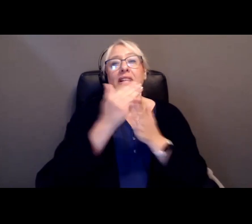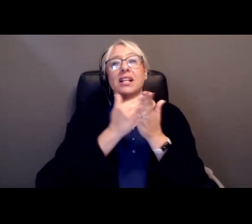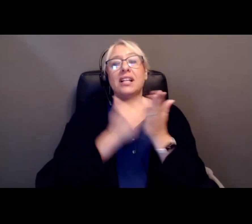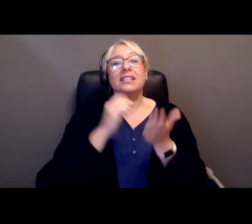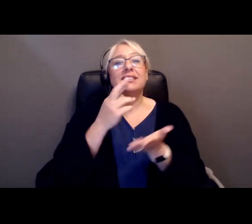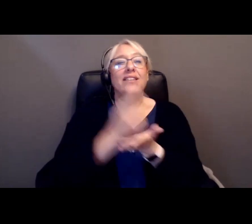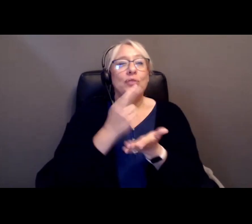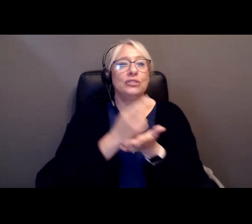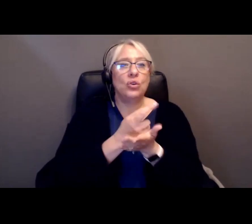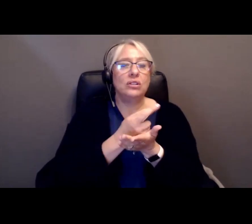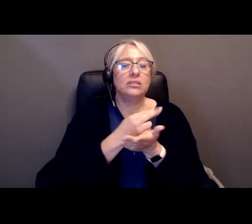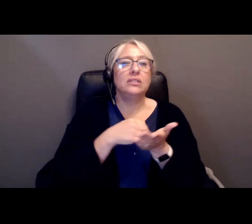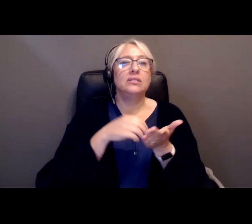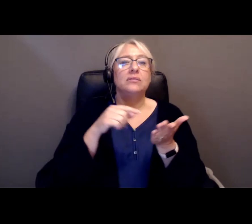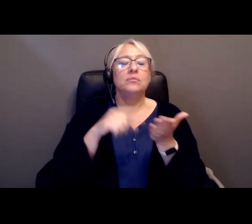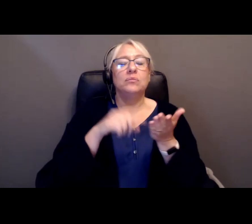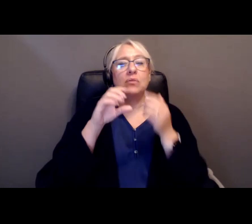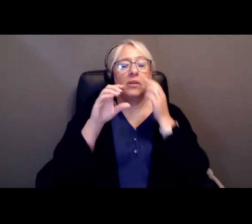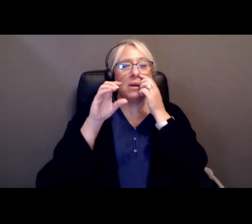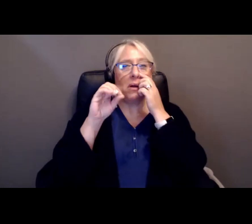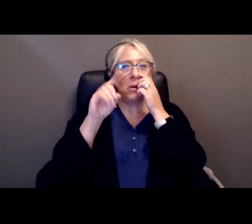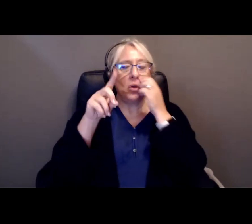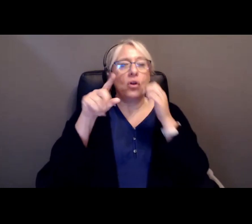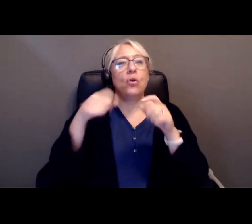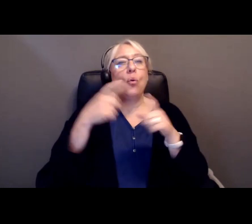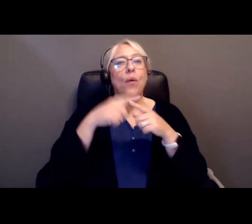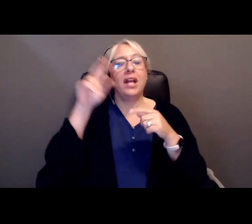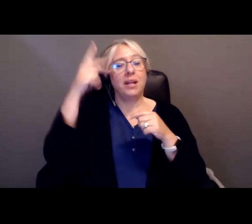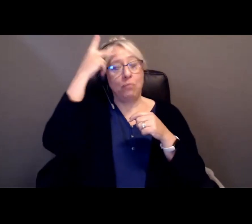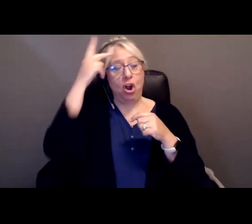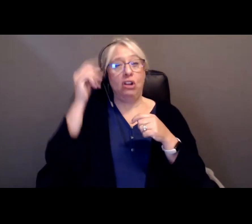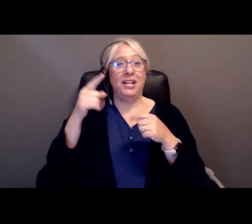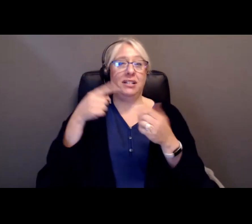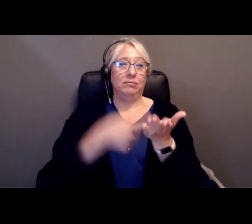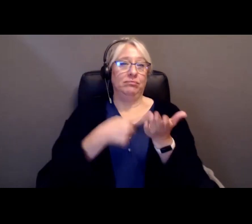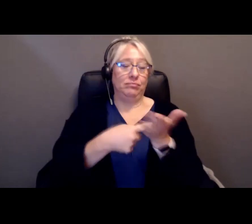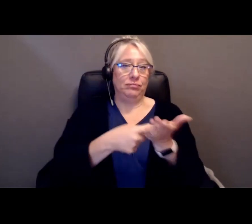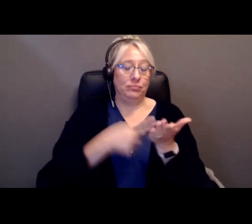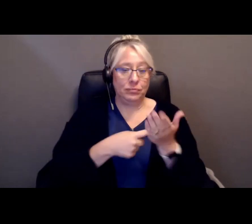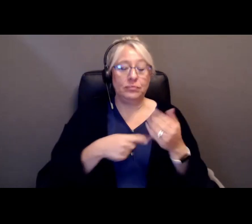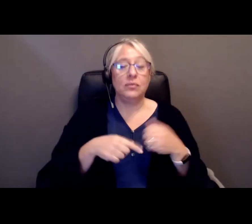quoted when the parliament debated it. We did win the first round in parliament, but then we lost